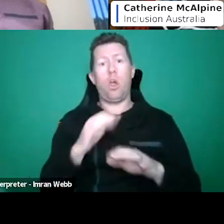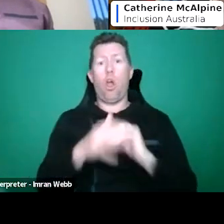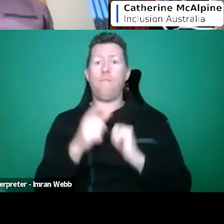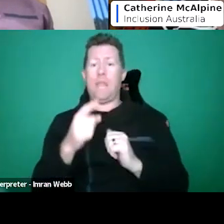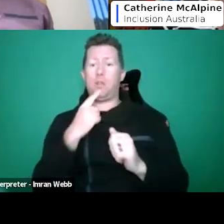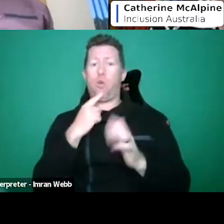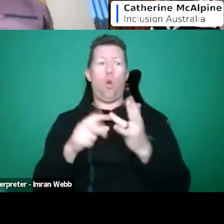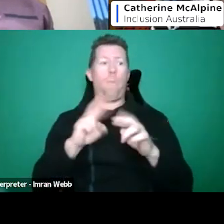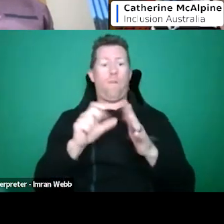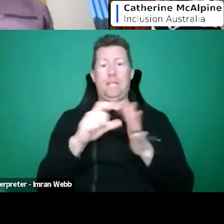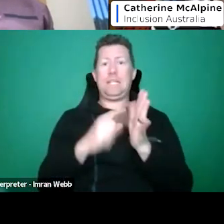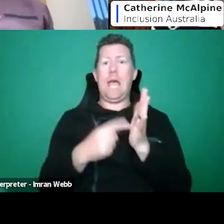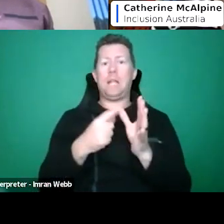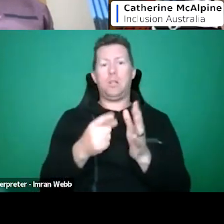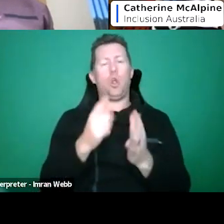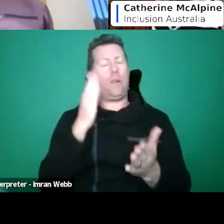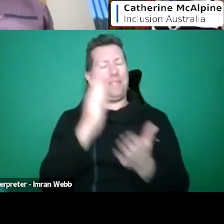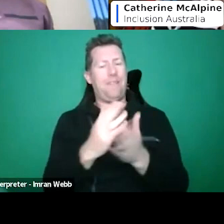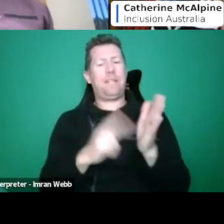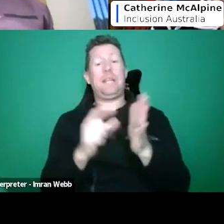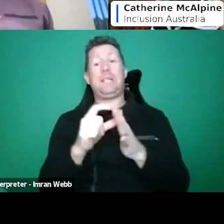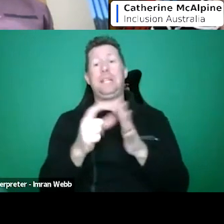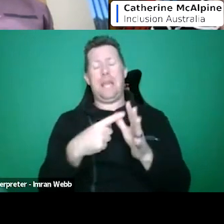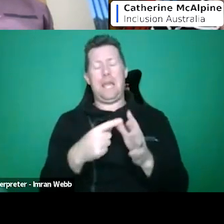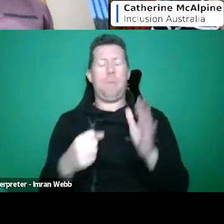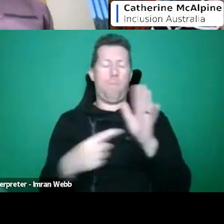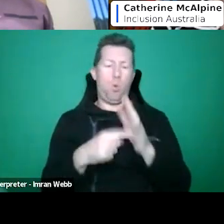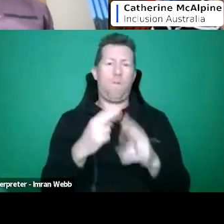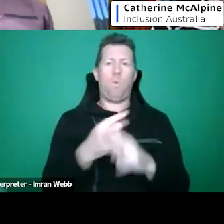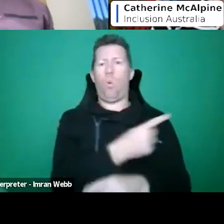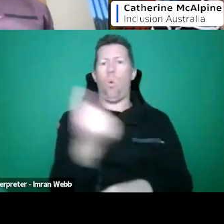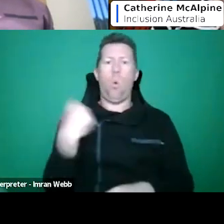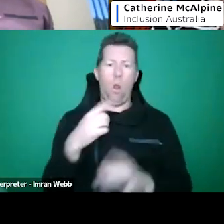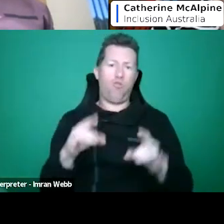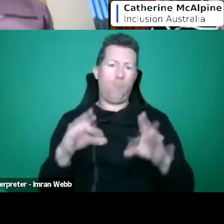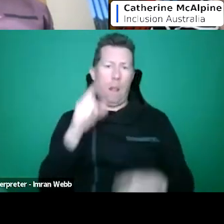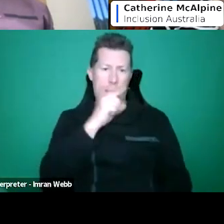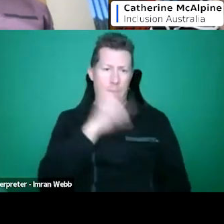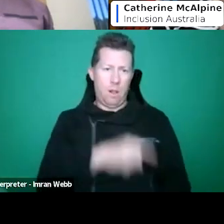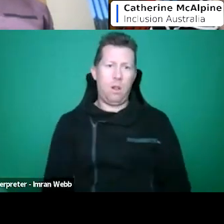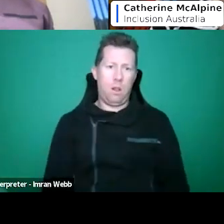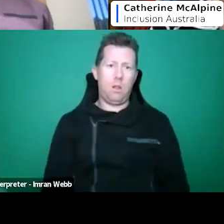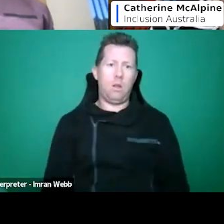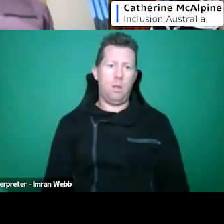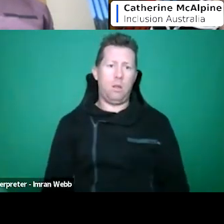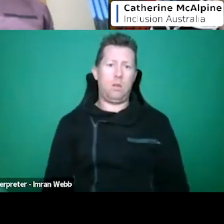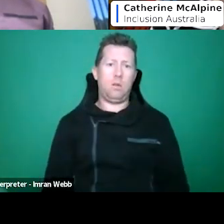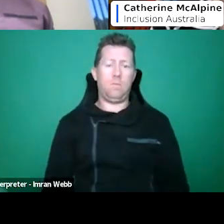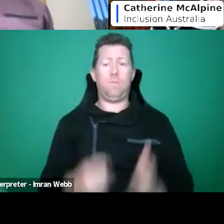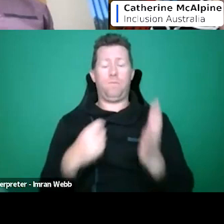So it's definitely an asset for all Australians in terms of that, in terms of resource, I